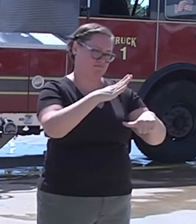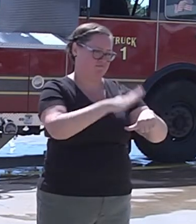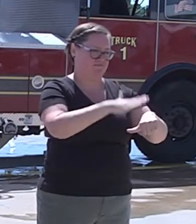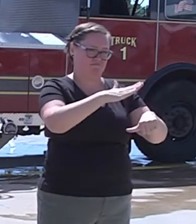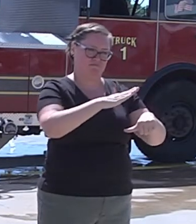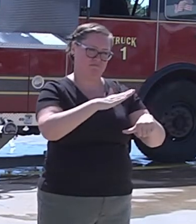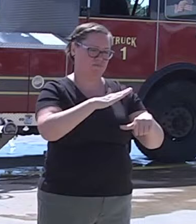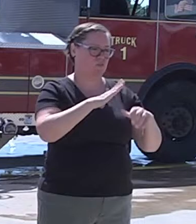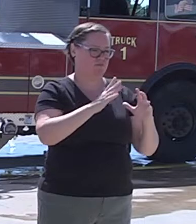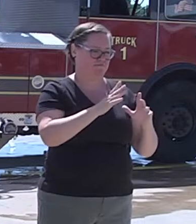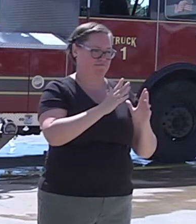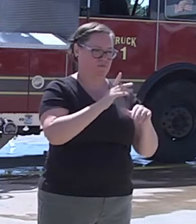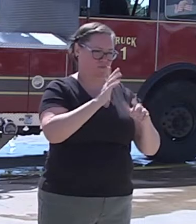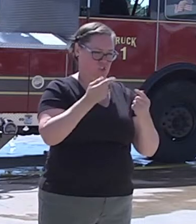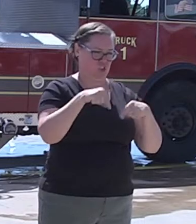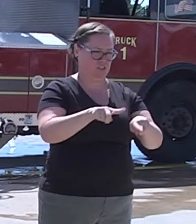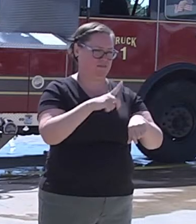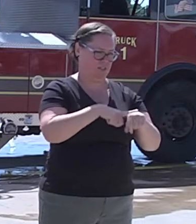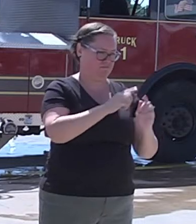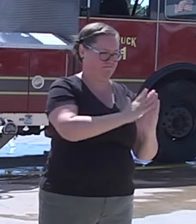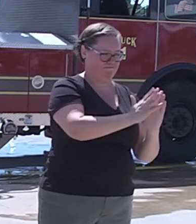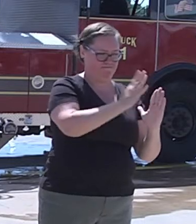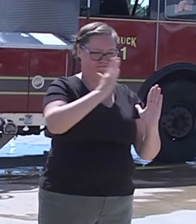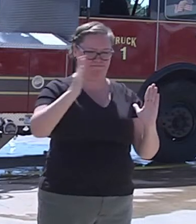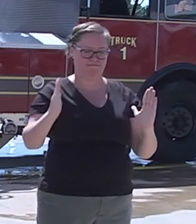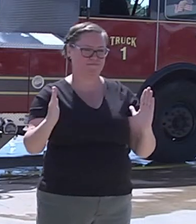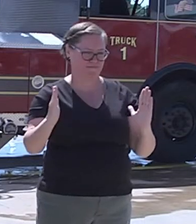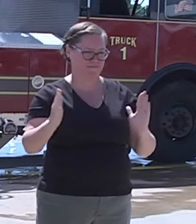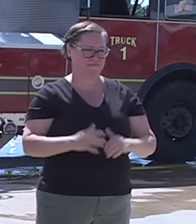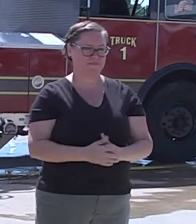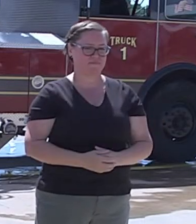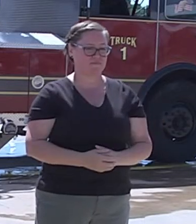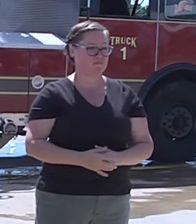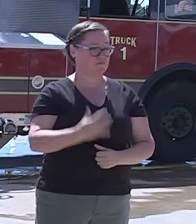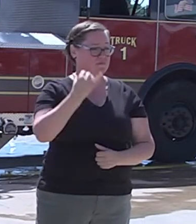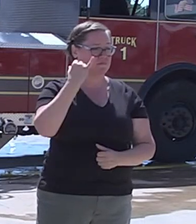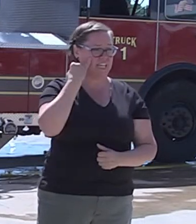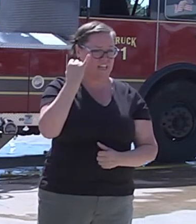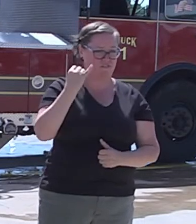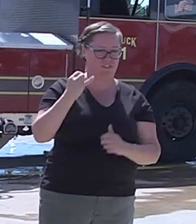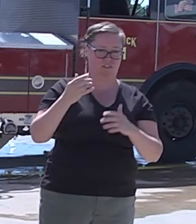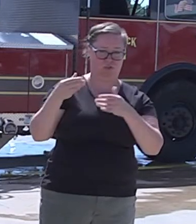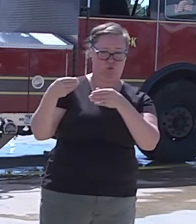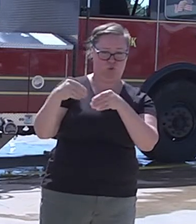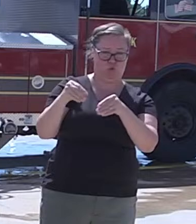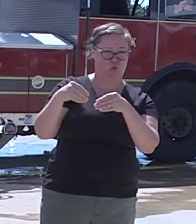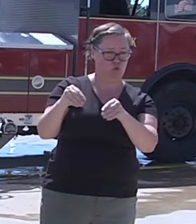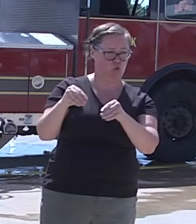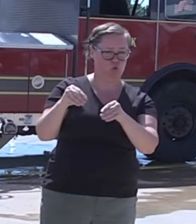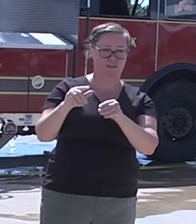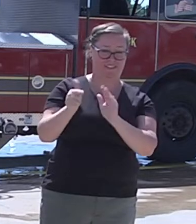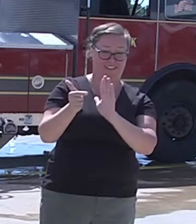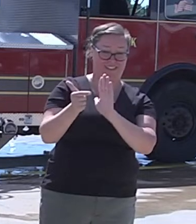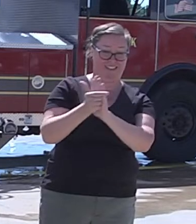time frame and if there's any illegal fireworks stands that not associated with a City license